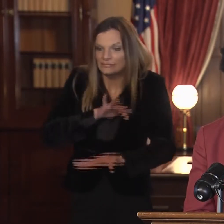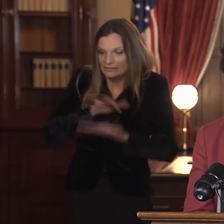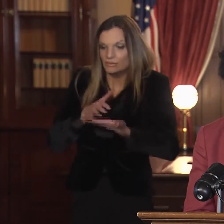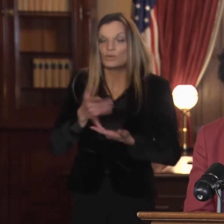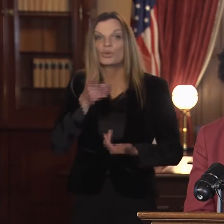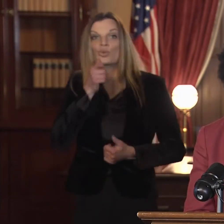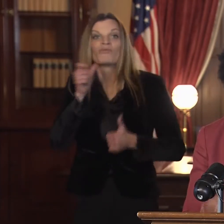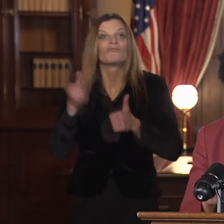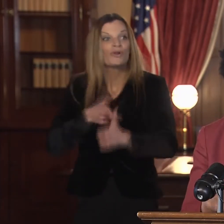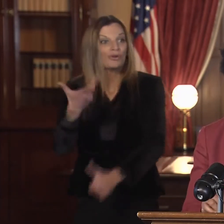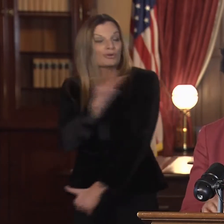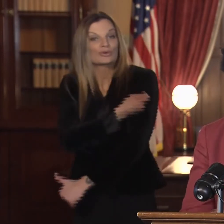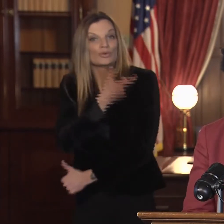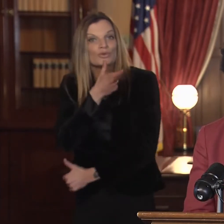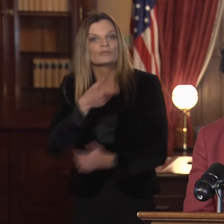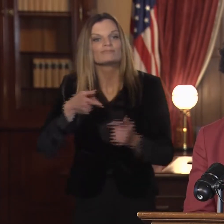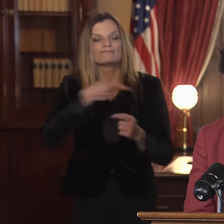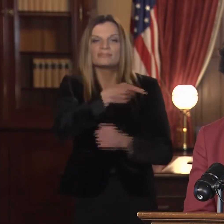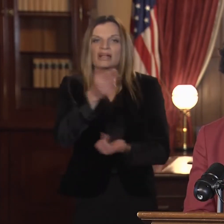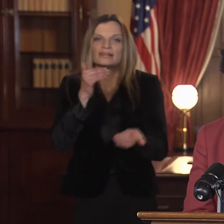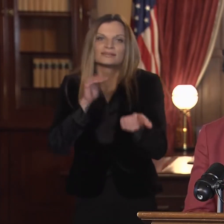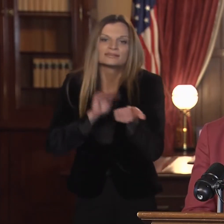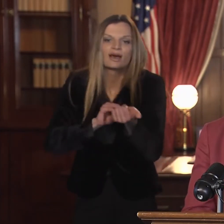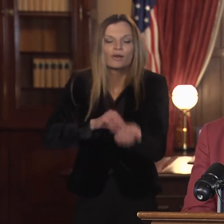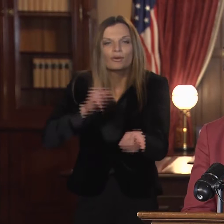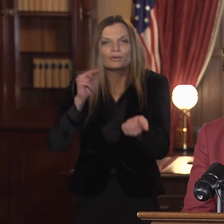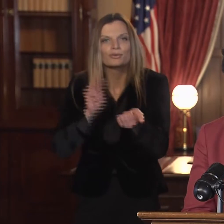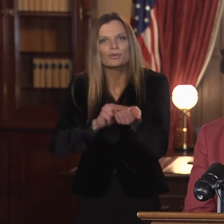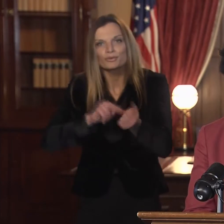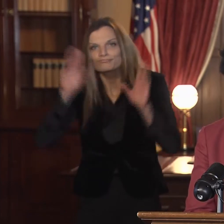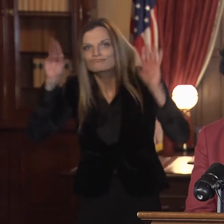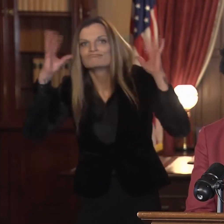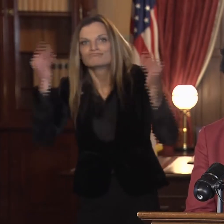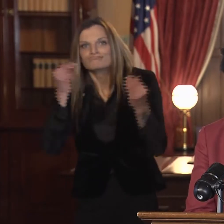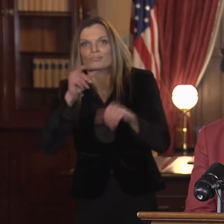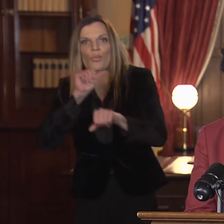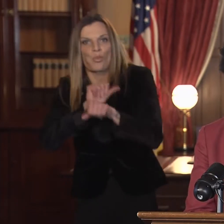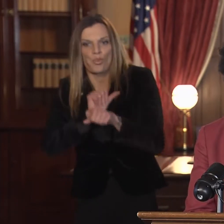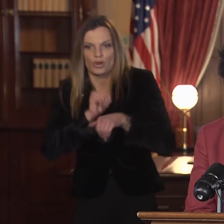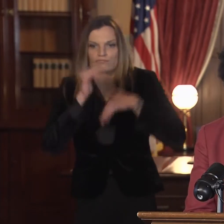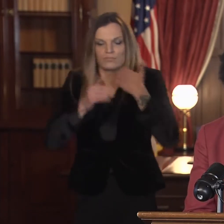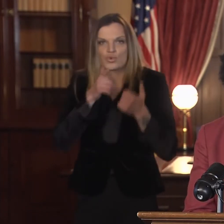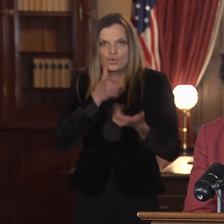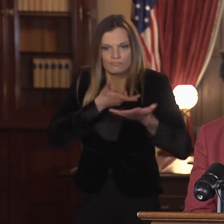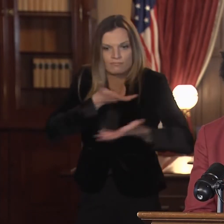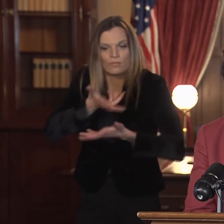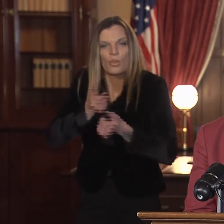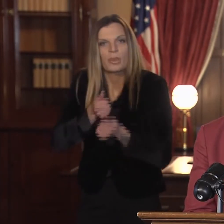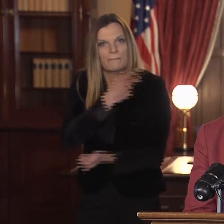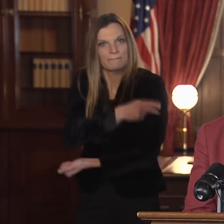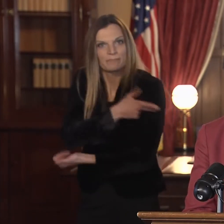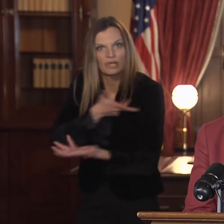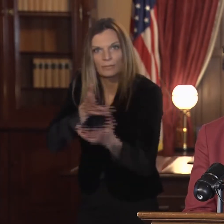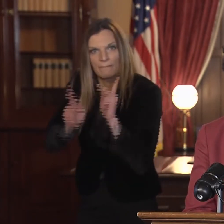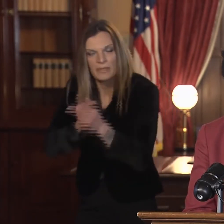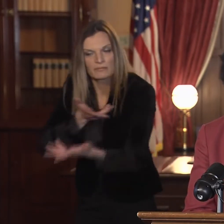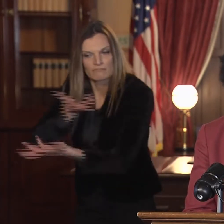LIMITED SUPPLY OF THE VACCINE, OUR STATE IS STARTING WITH FRONTLINE HEALTHCARE WORKERS